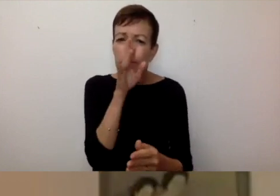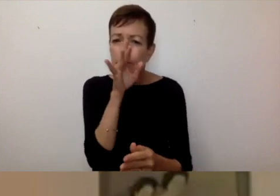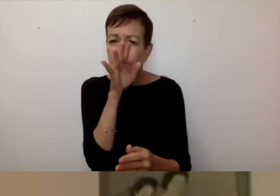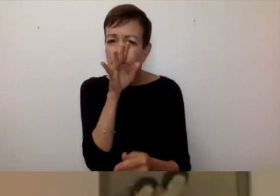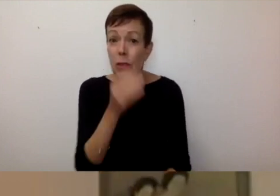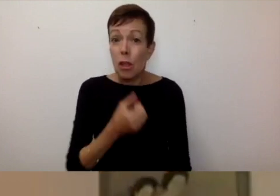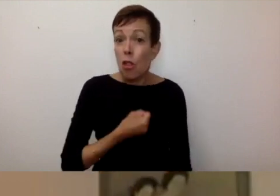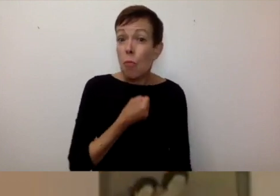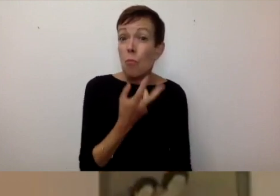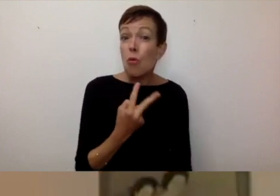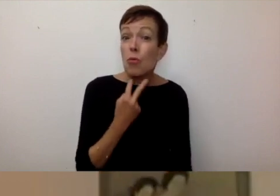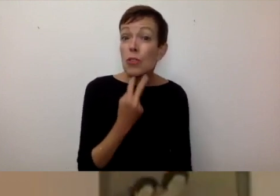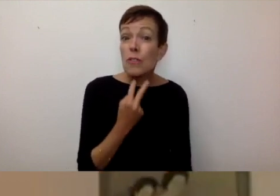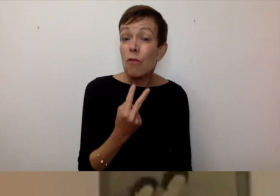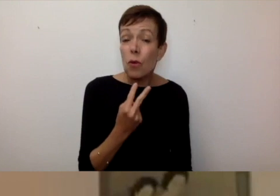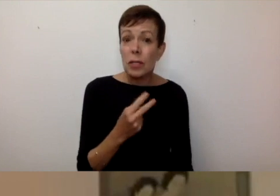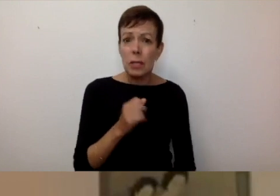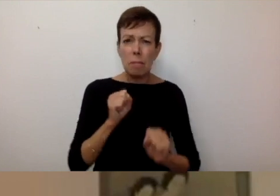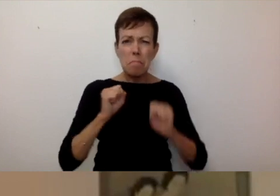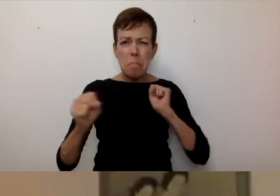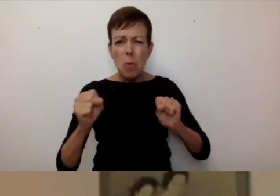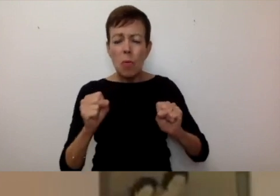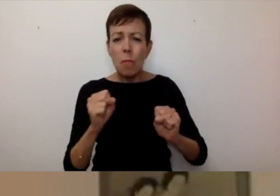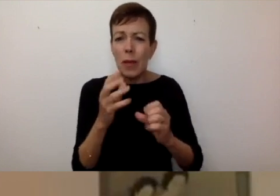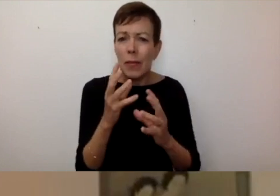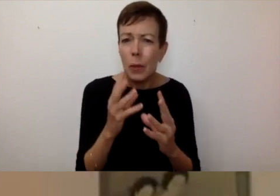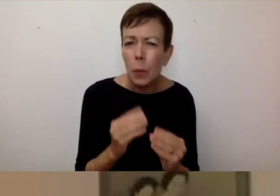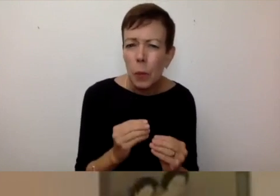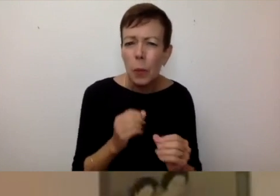booming and whispering poetry in motion about black power